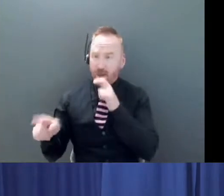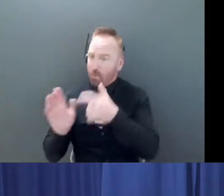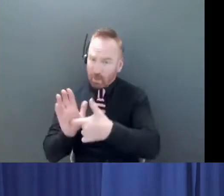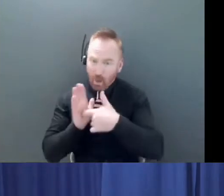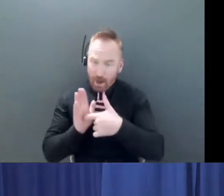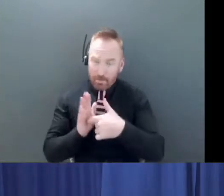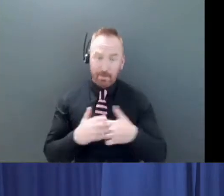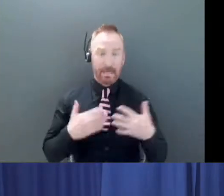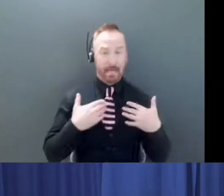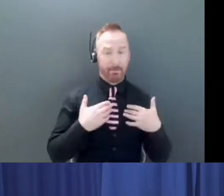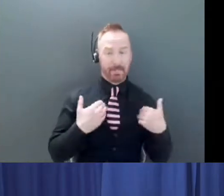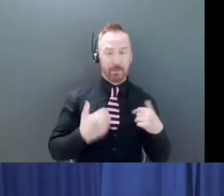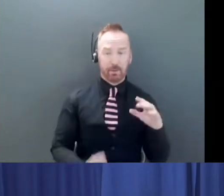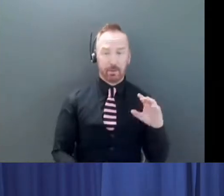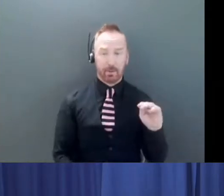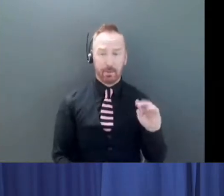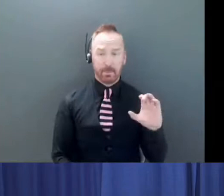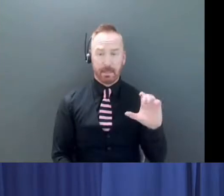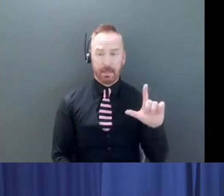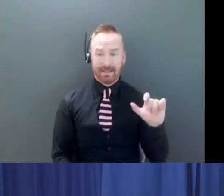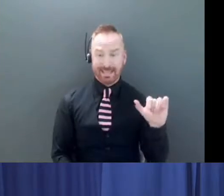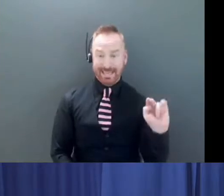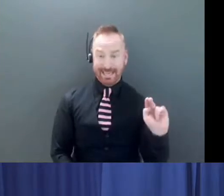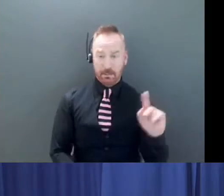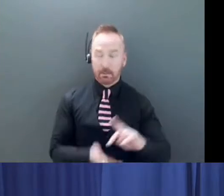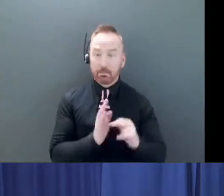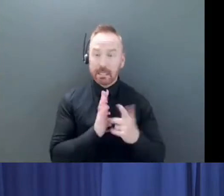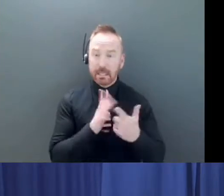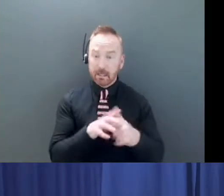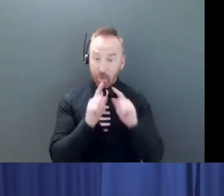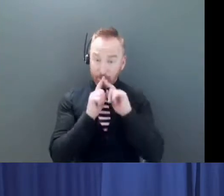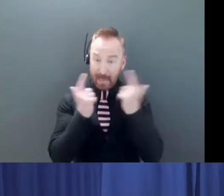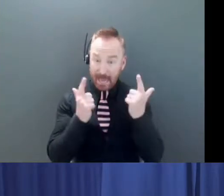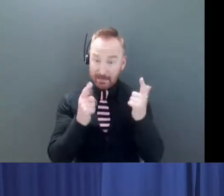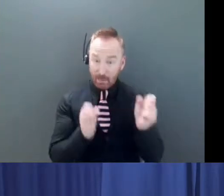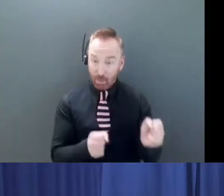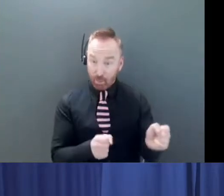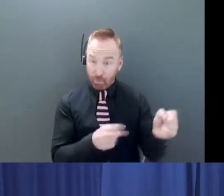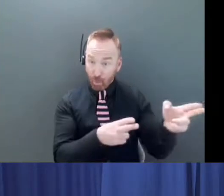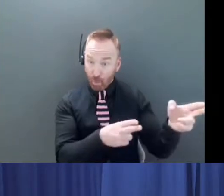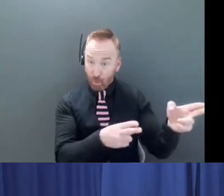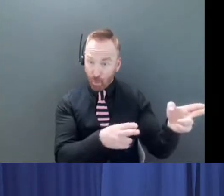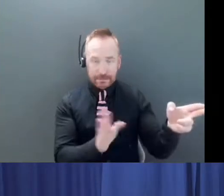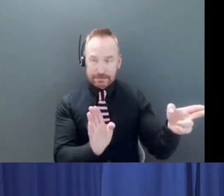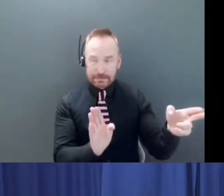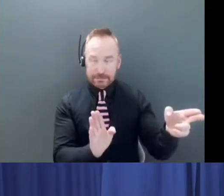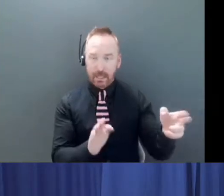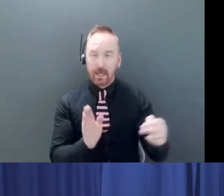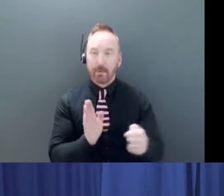Rather keep it safely in your pocket or purse and use it when required by an establishment or